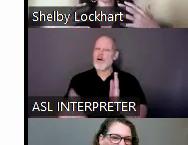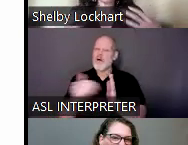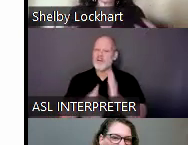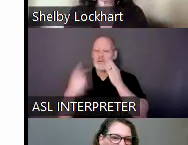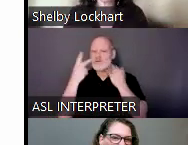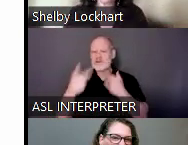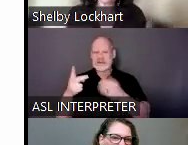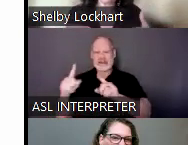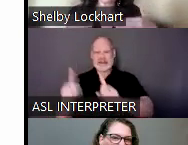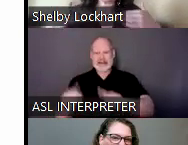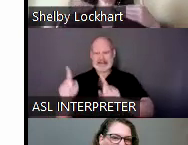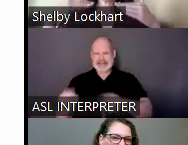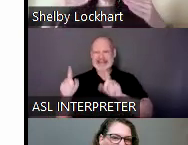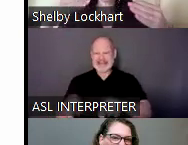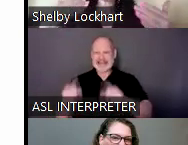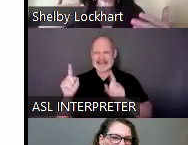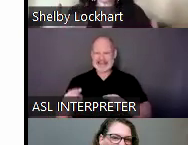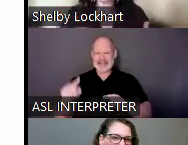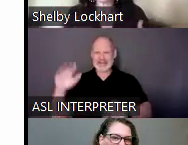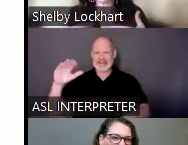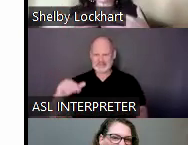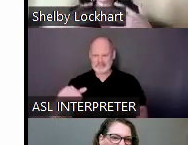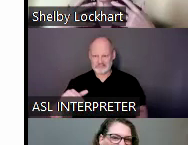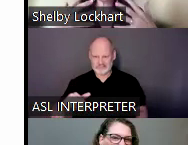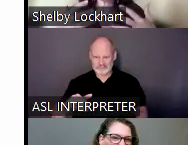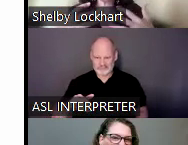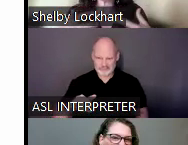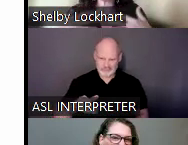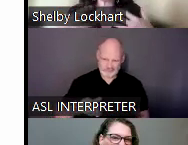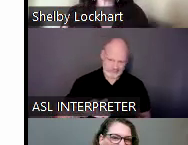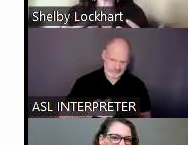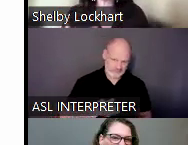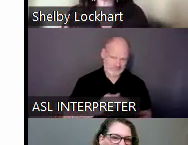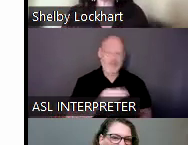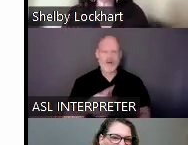really struggling to get past a plateau where we just see that we're not really